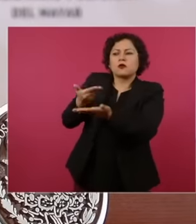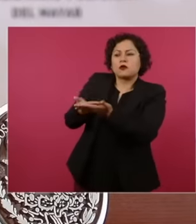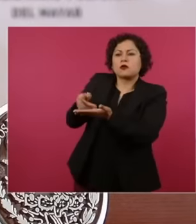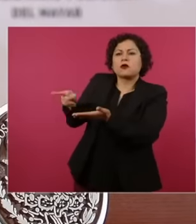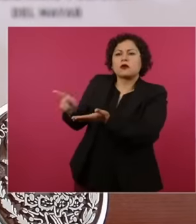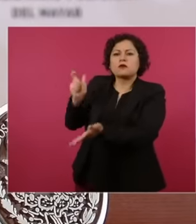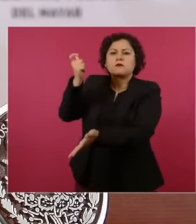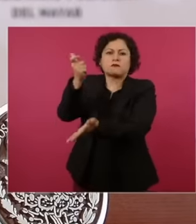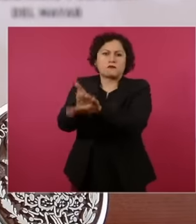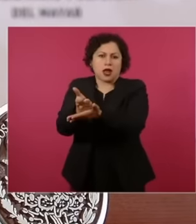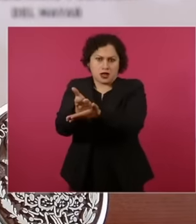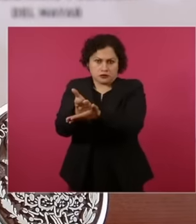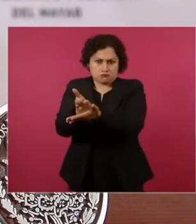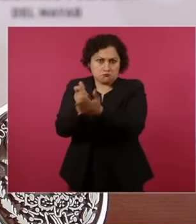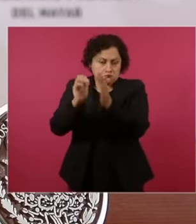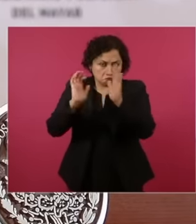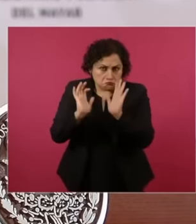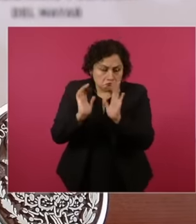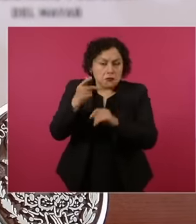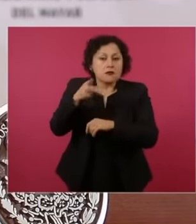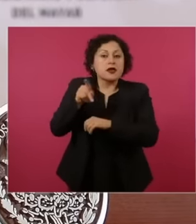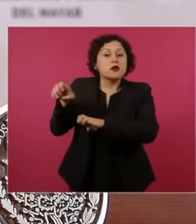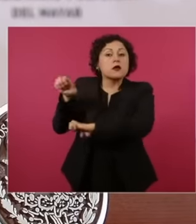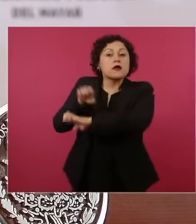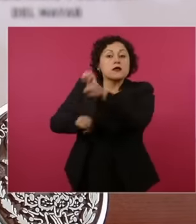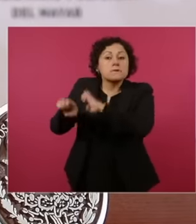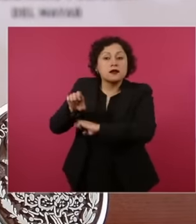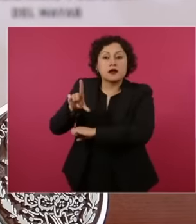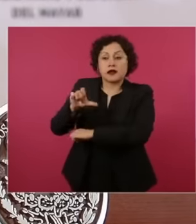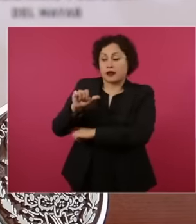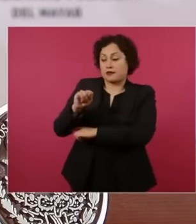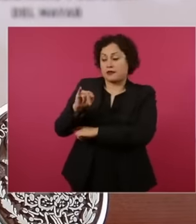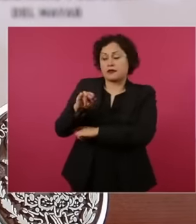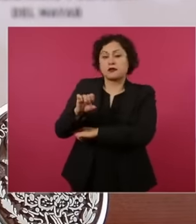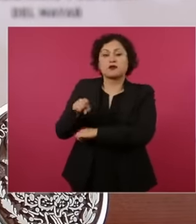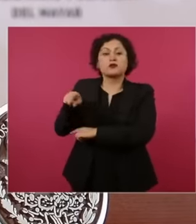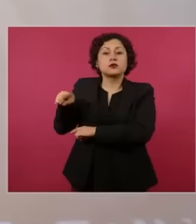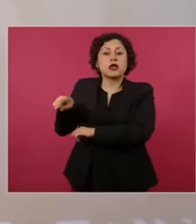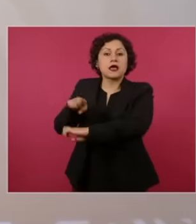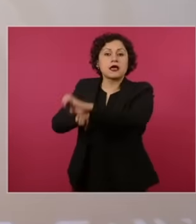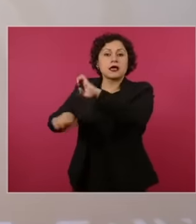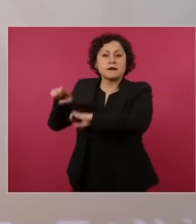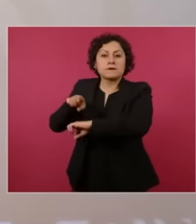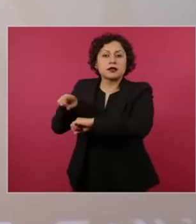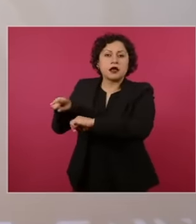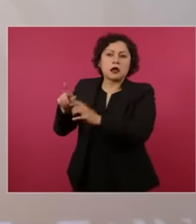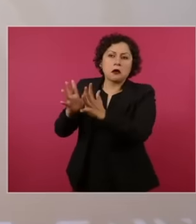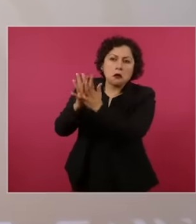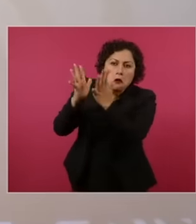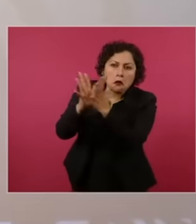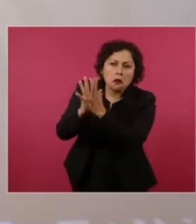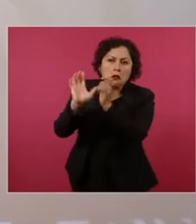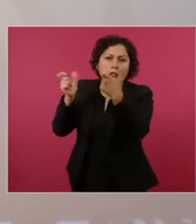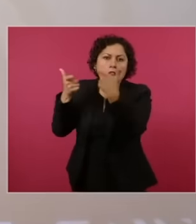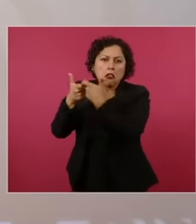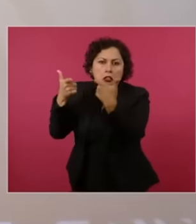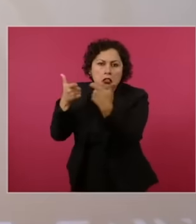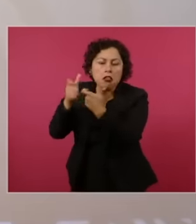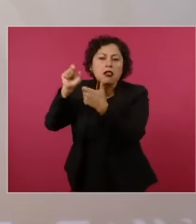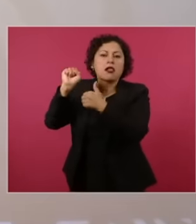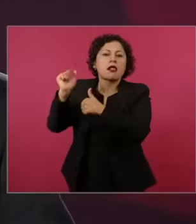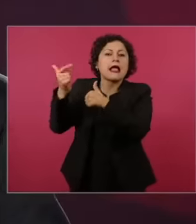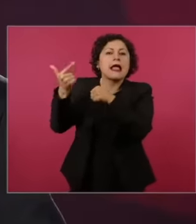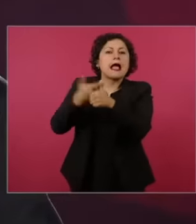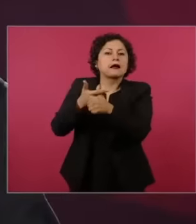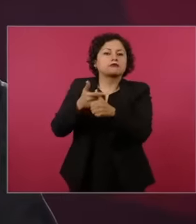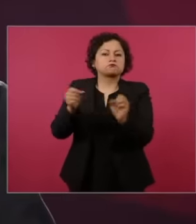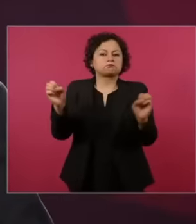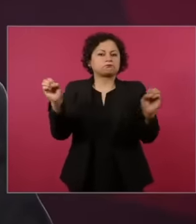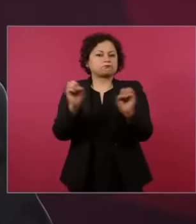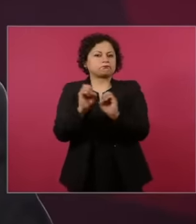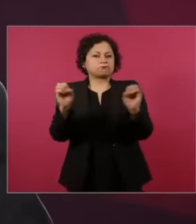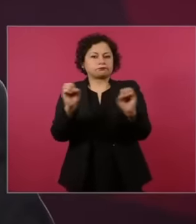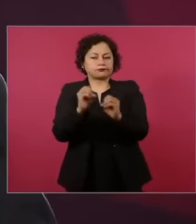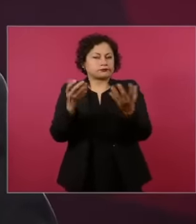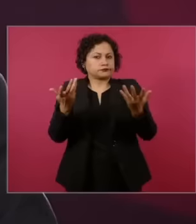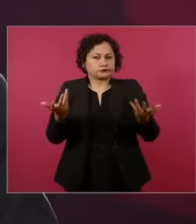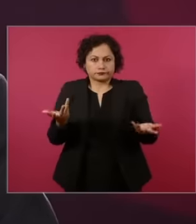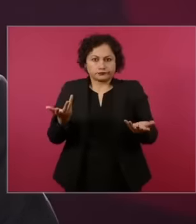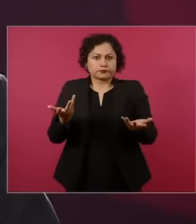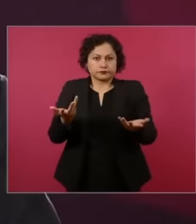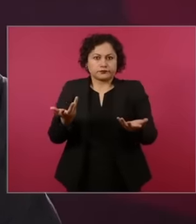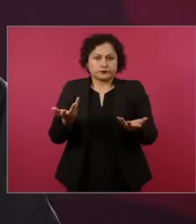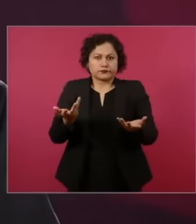but Latinus is a consortium in itself, the people who or the journalists who work provide them